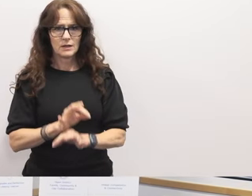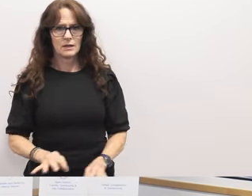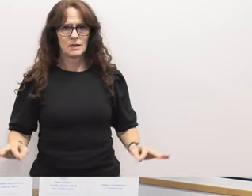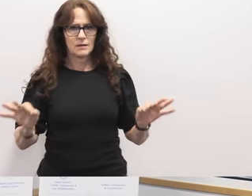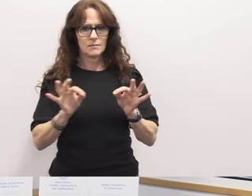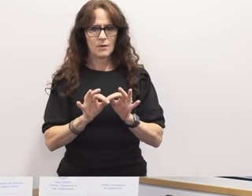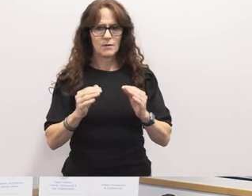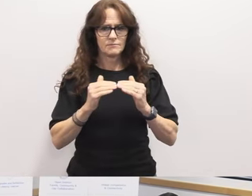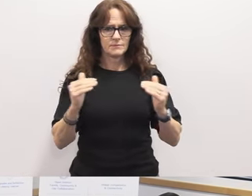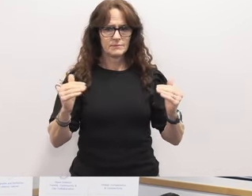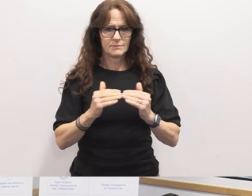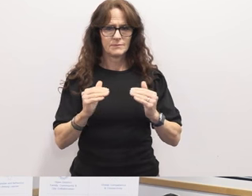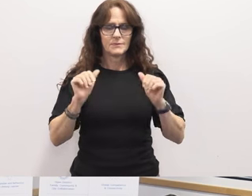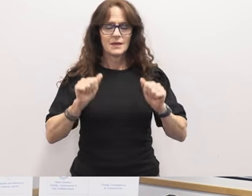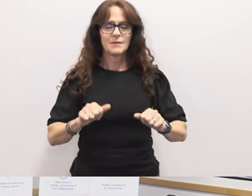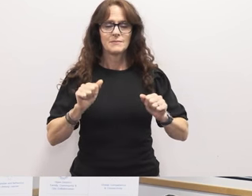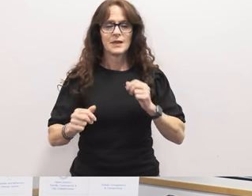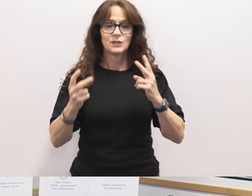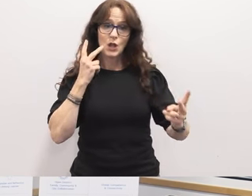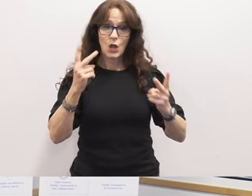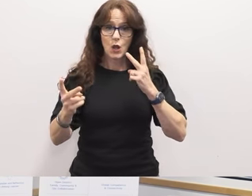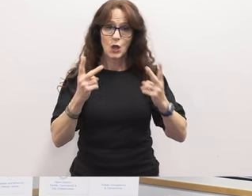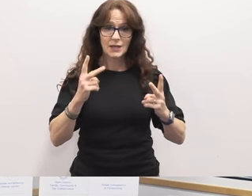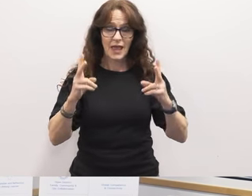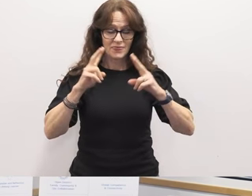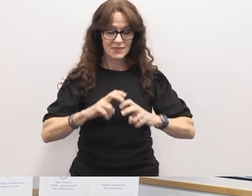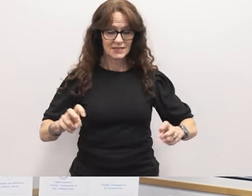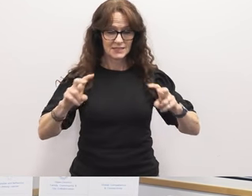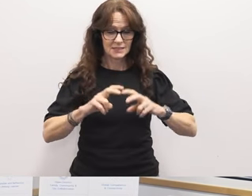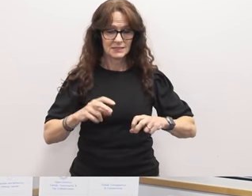was the ability to be able to look at these assessments and make some instructional moves